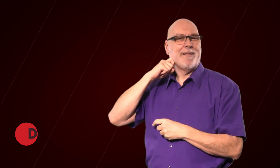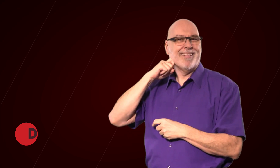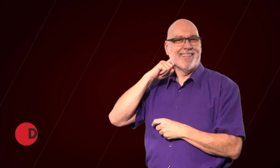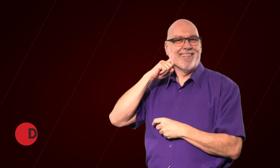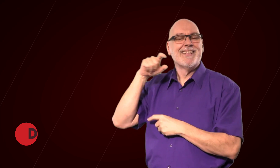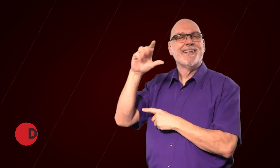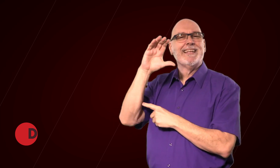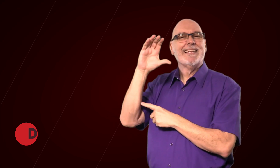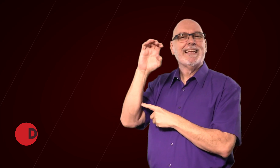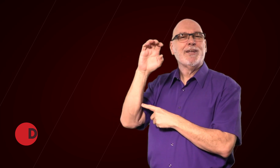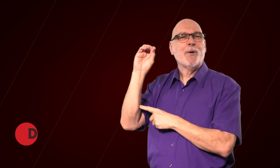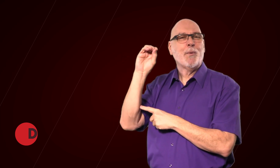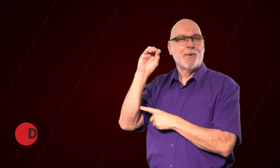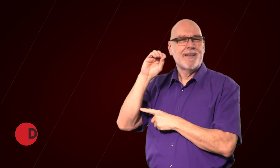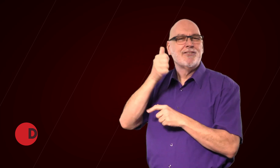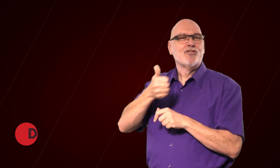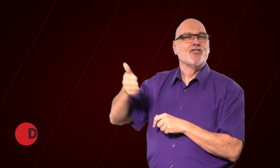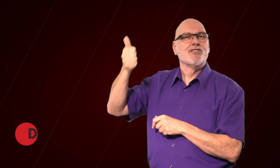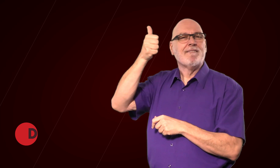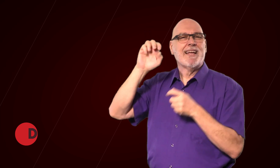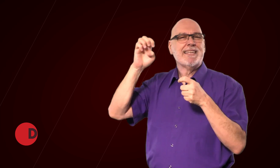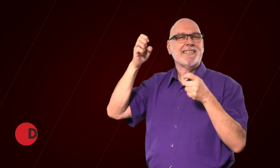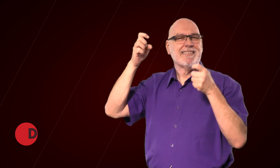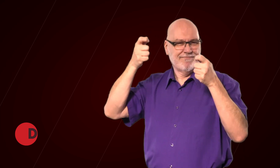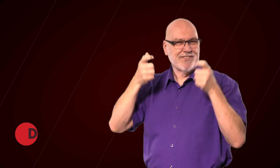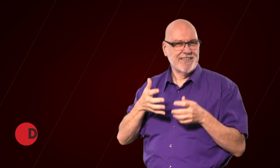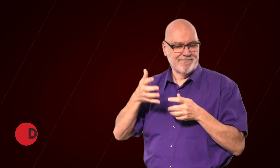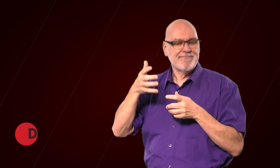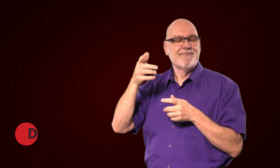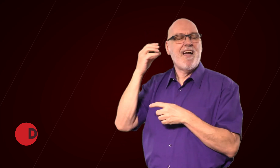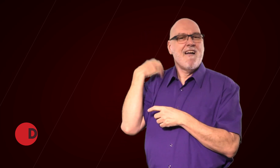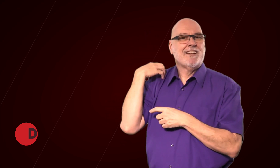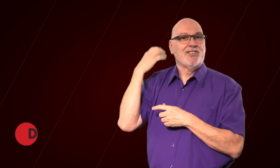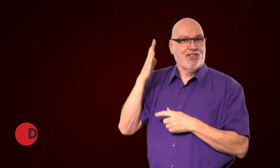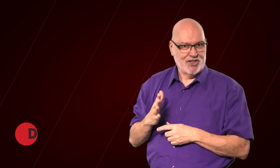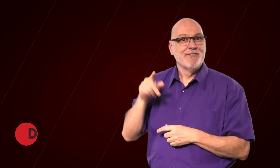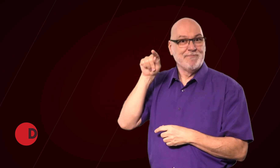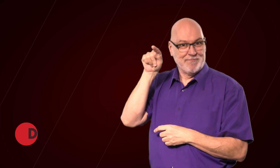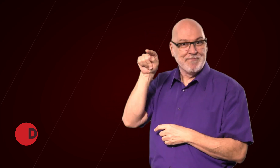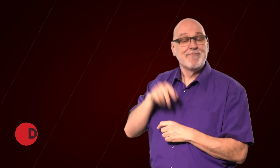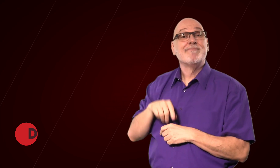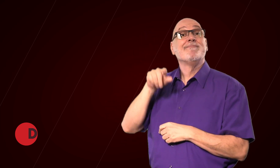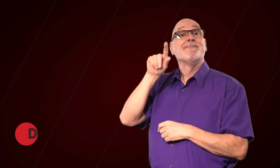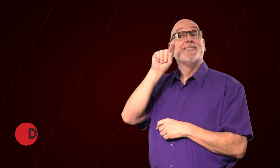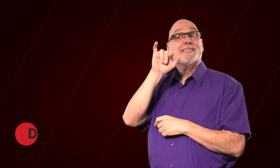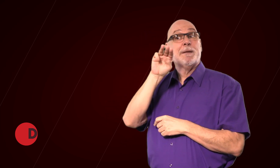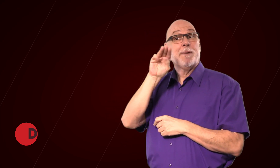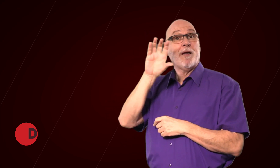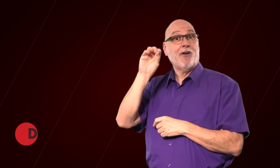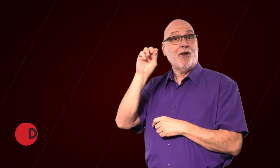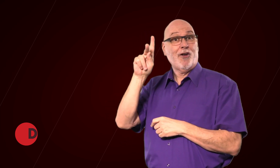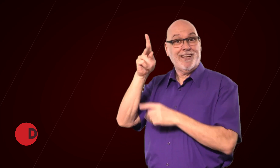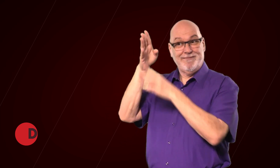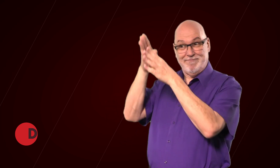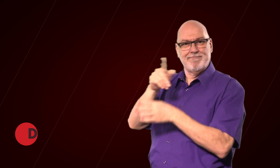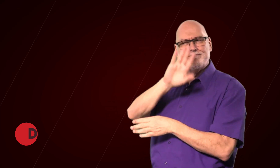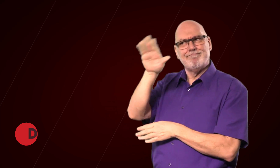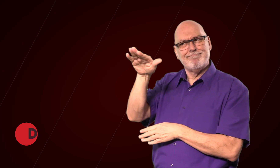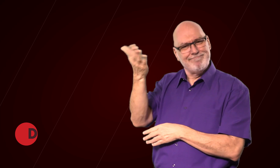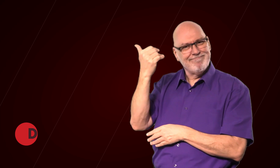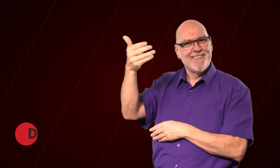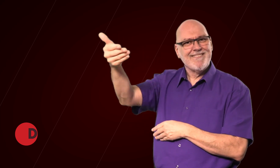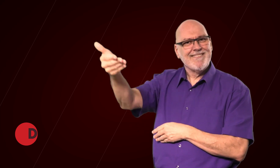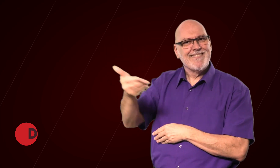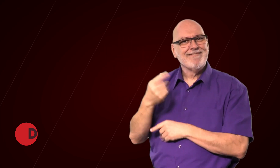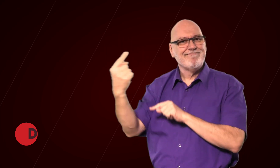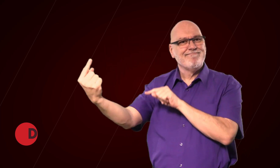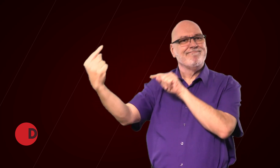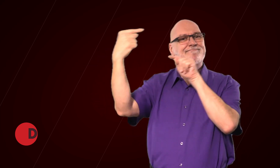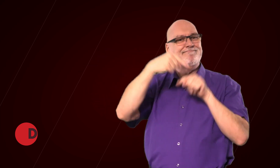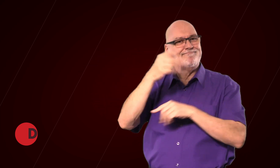to Apple's Chief Executive Officer, Tim Cook, inviting him